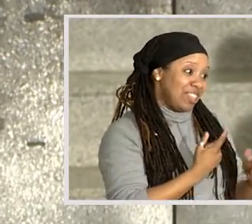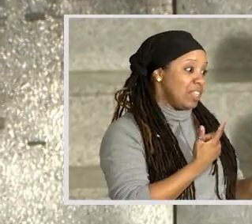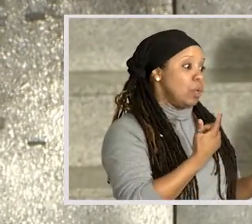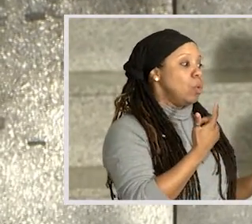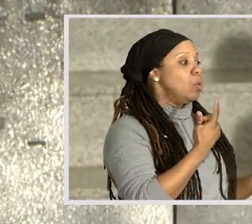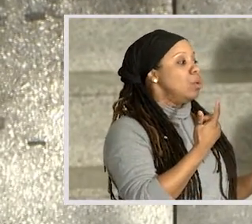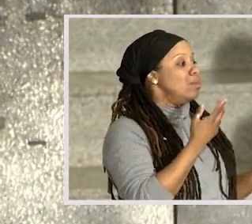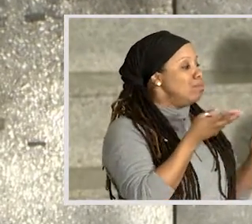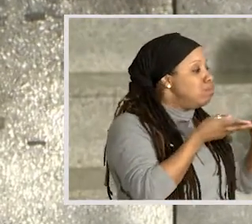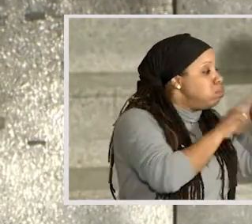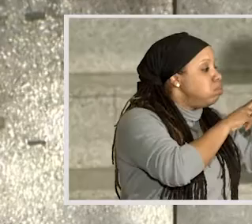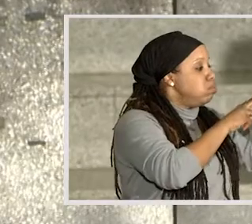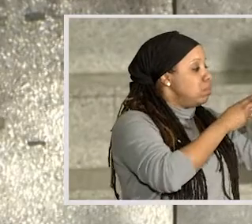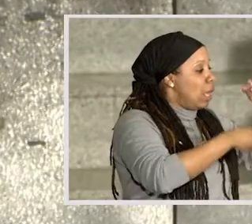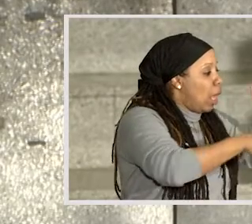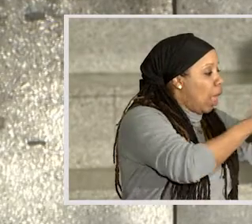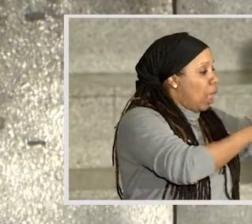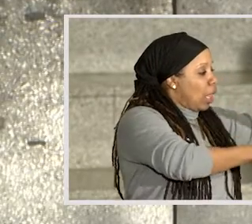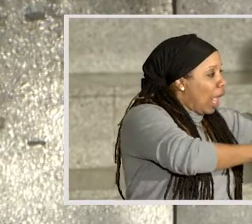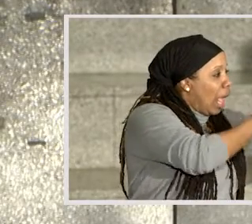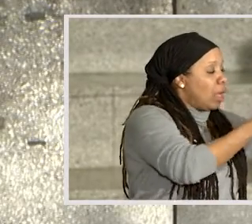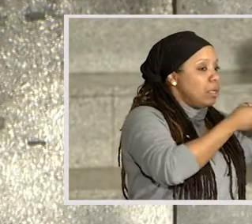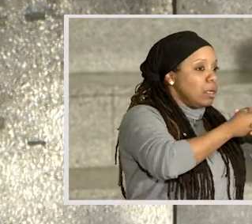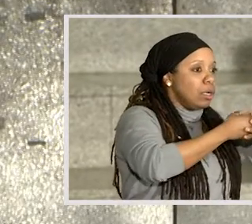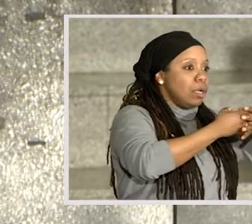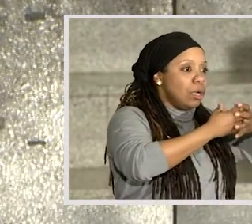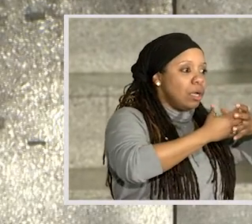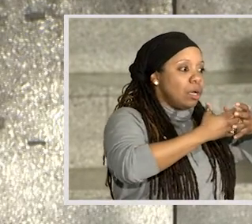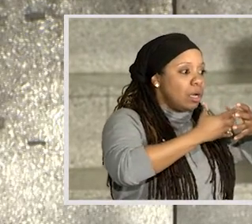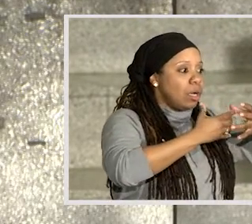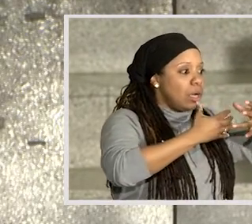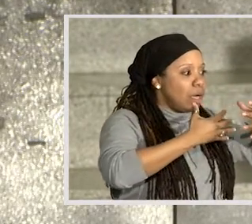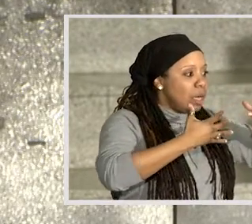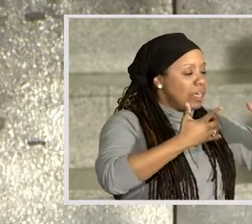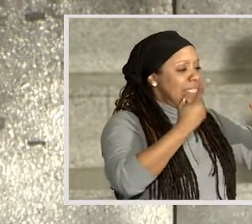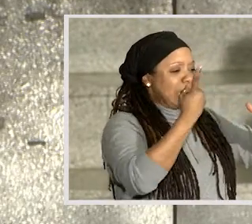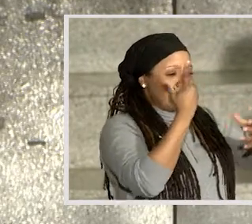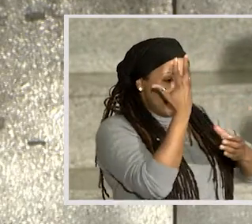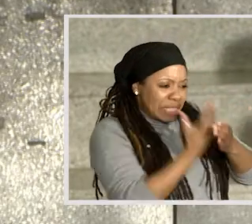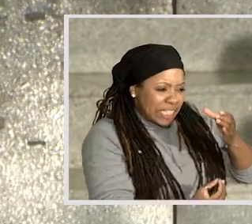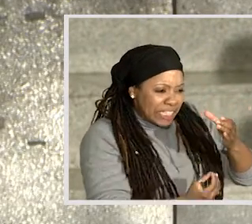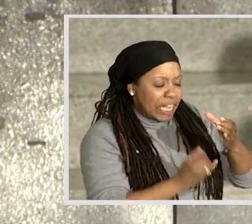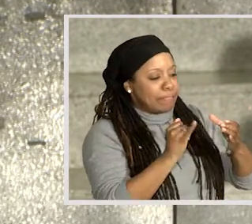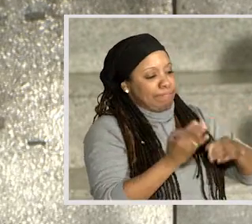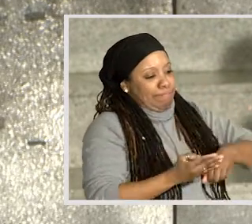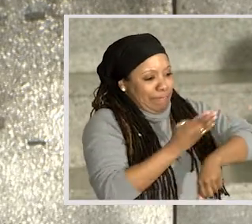THAT WE CAN DO DIFFERENTLY OR BETTER. SO THAT IS -- THOSE THINGS ARE ALSO VERY IMPORTANT.